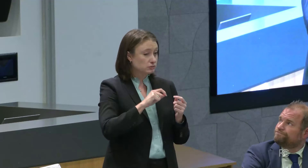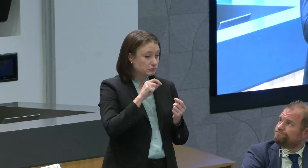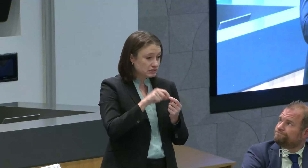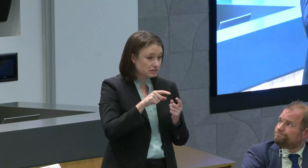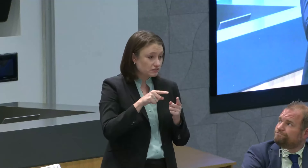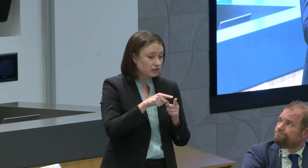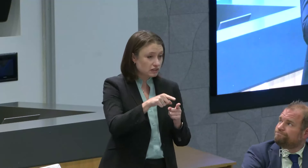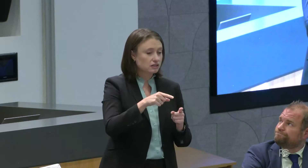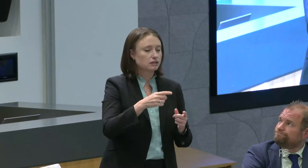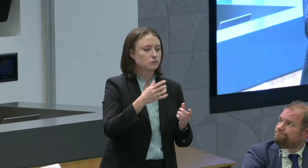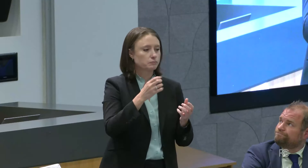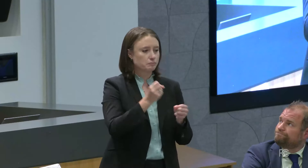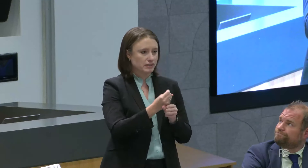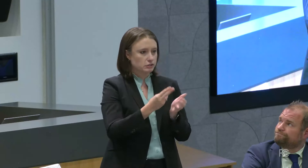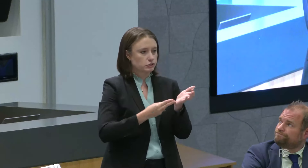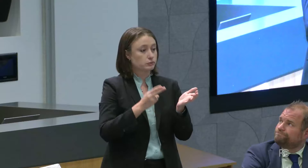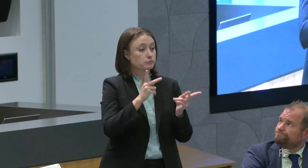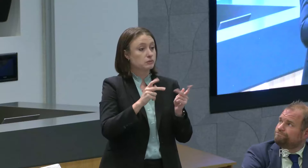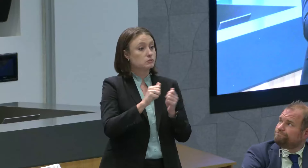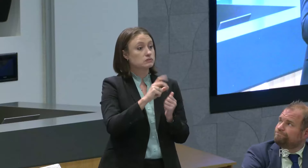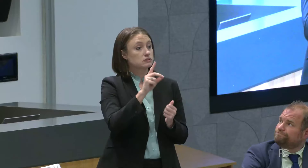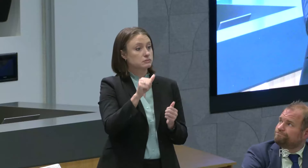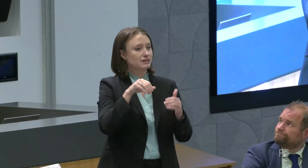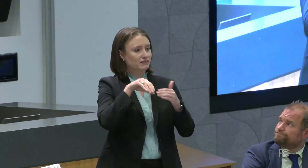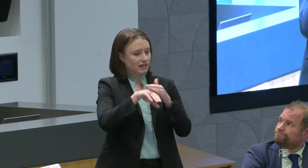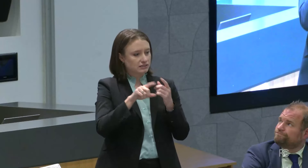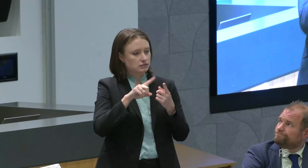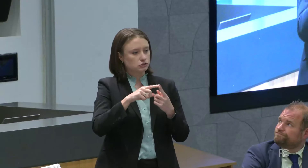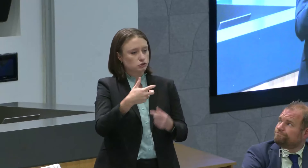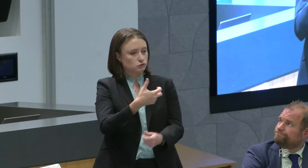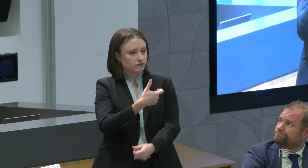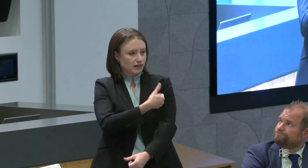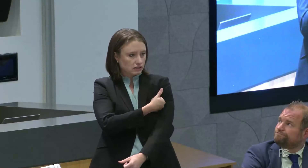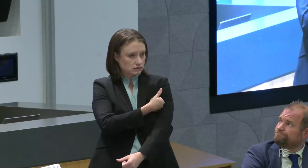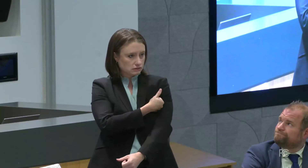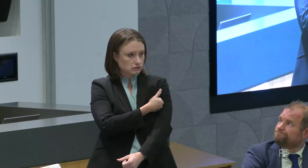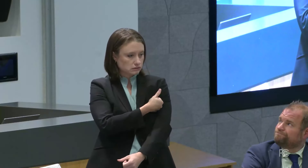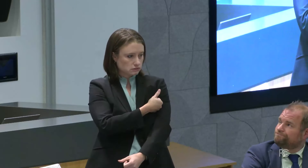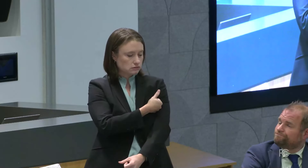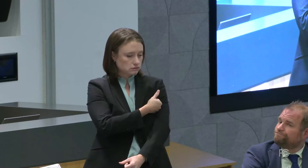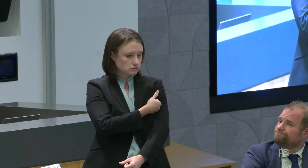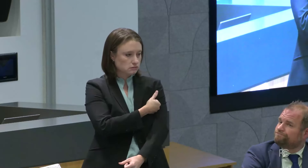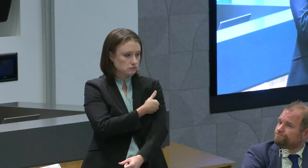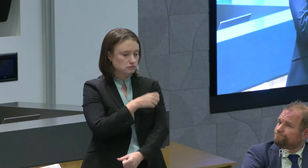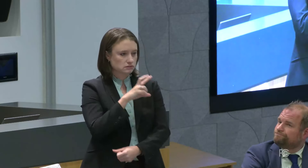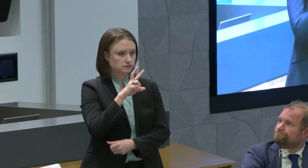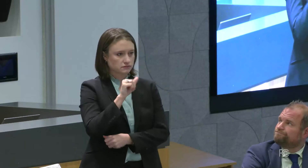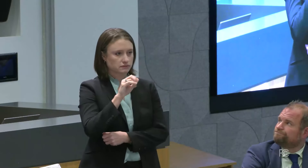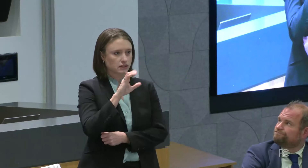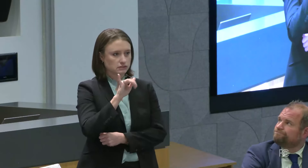THAT THE CDC, THE CENTER FOR DISEASE CONTROL, HAD A POT OF MONEY. AND THEY WERE ABLE TO